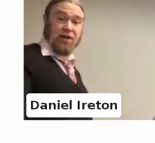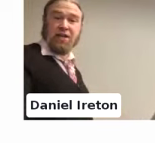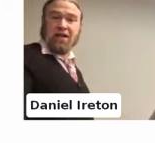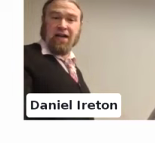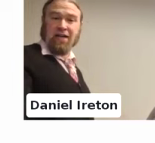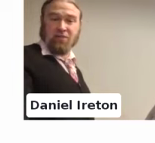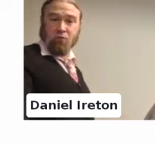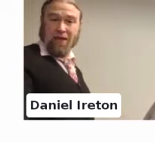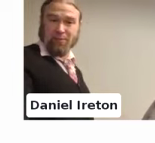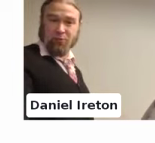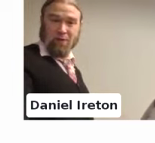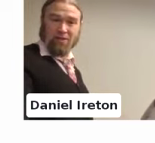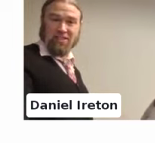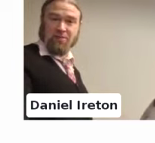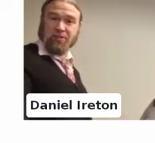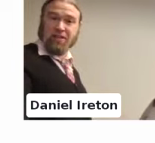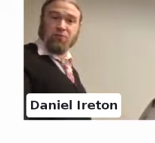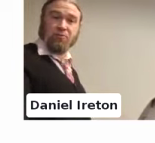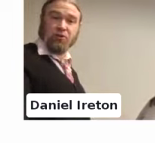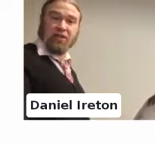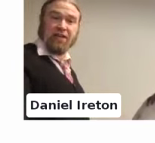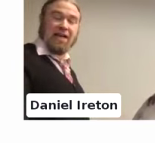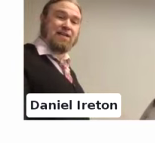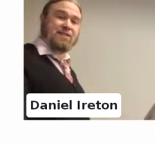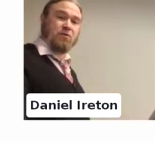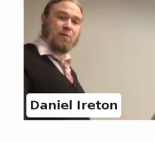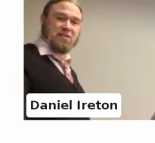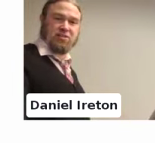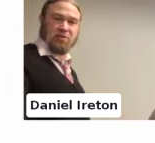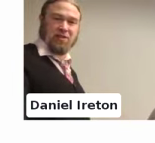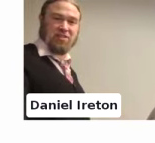You kind of heard about our background.